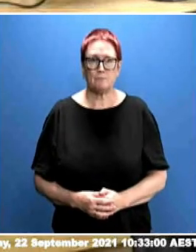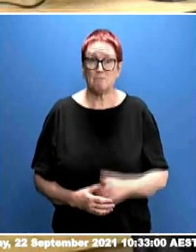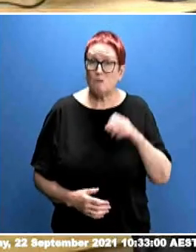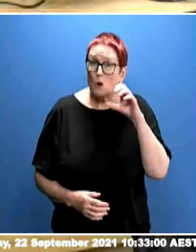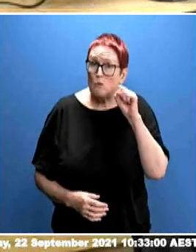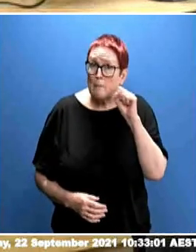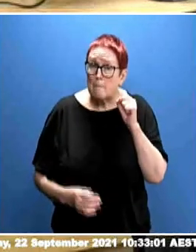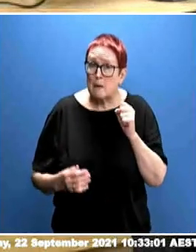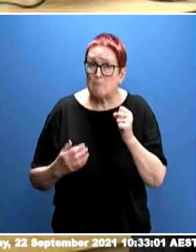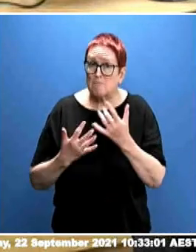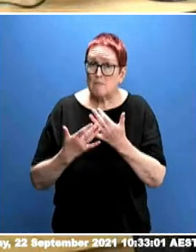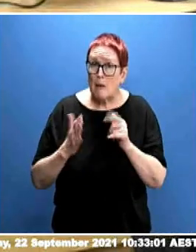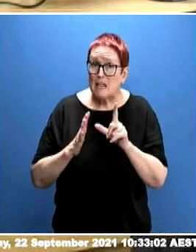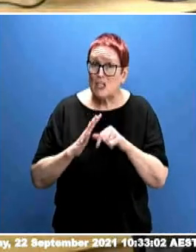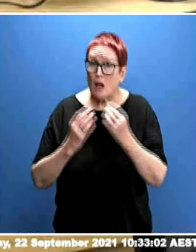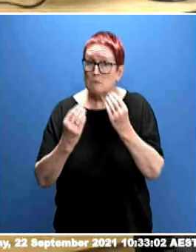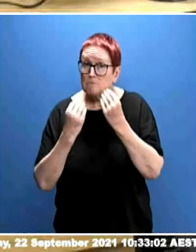Do you remember on how many occasions that might have been?